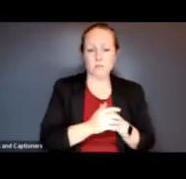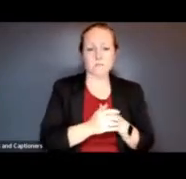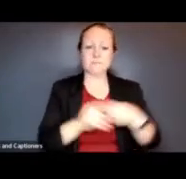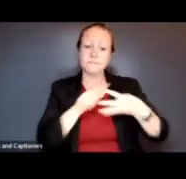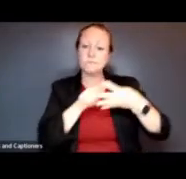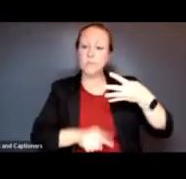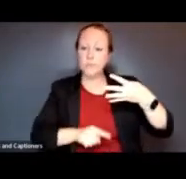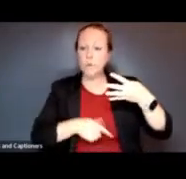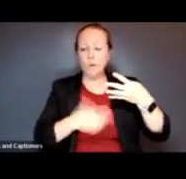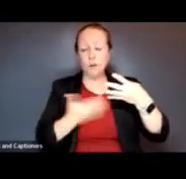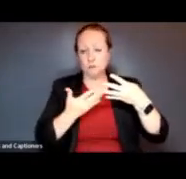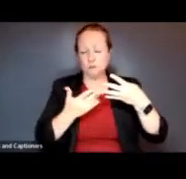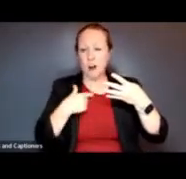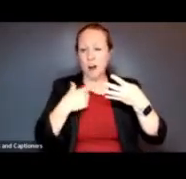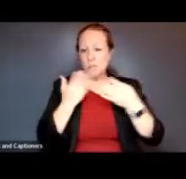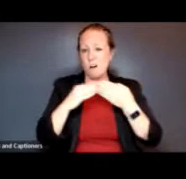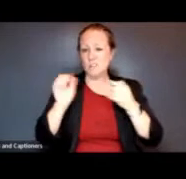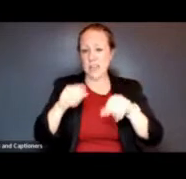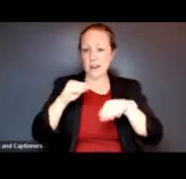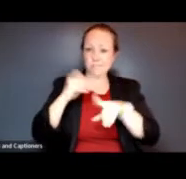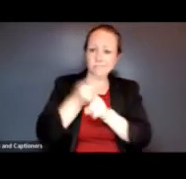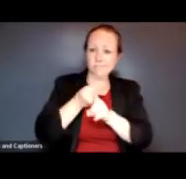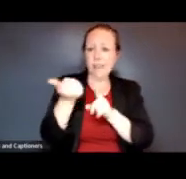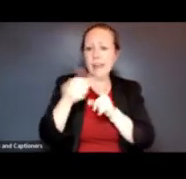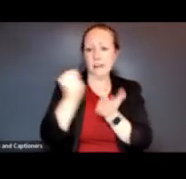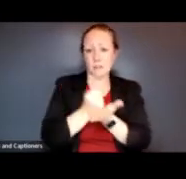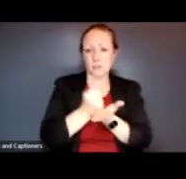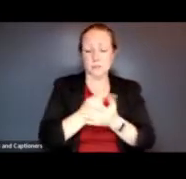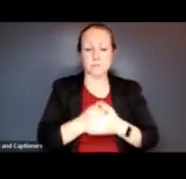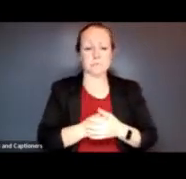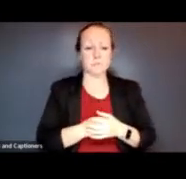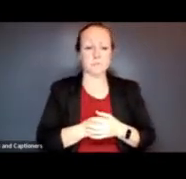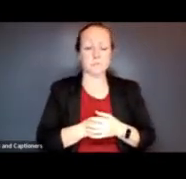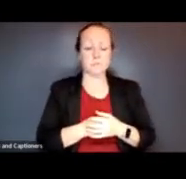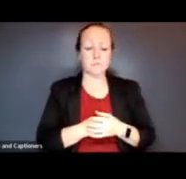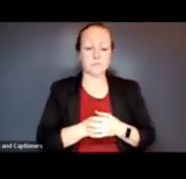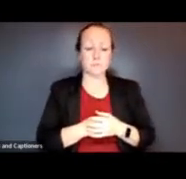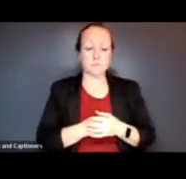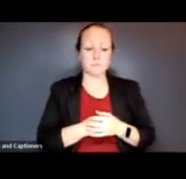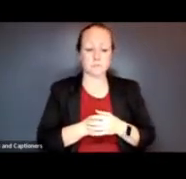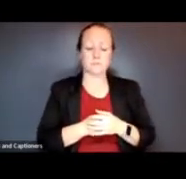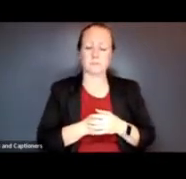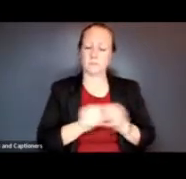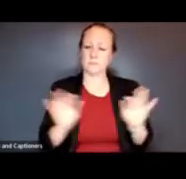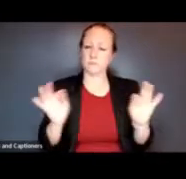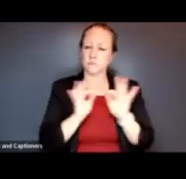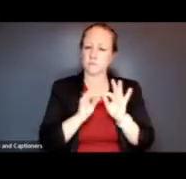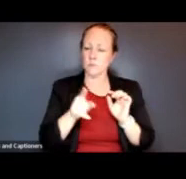treatment that you're providing. And so it it it is important to know about a history of brain